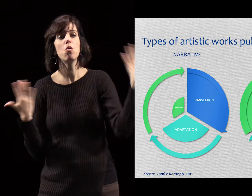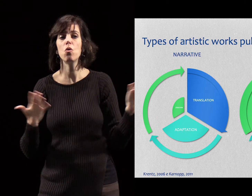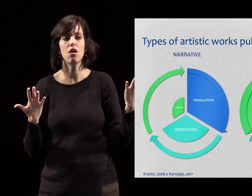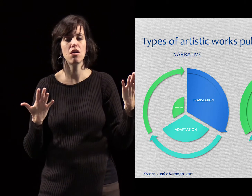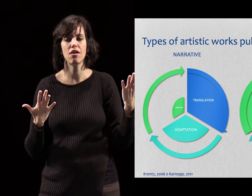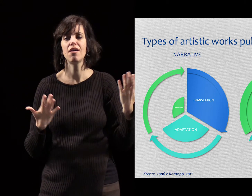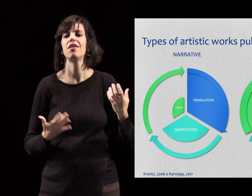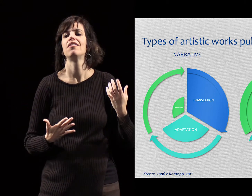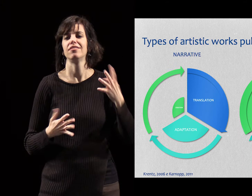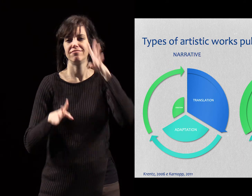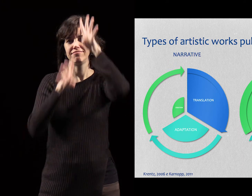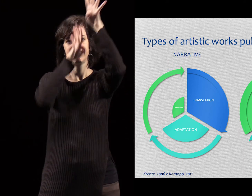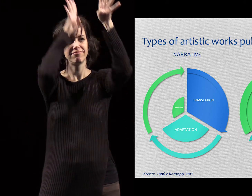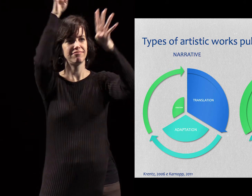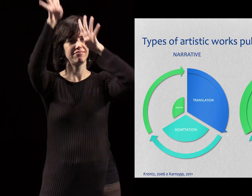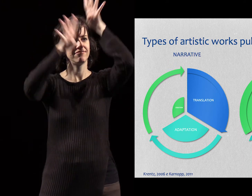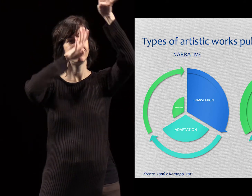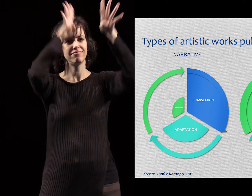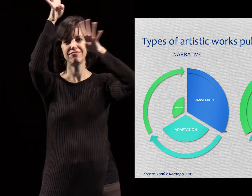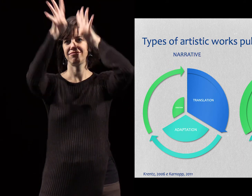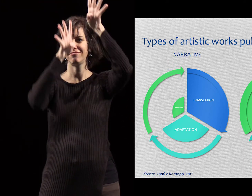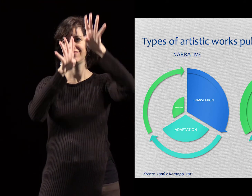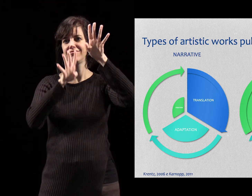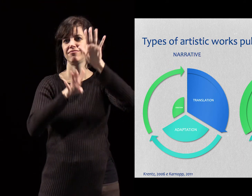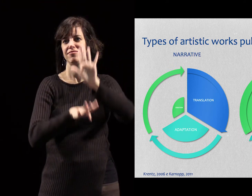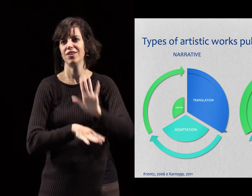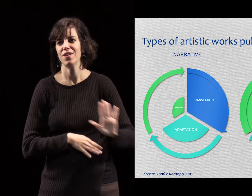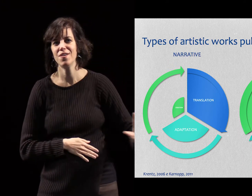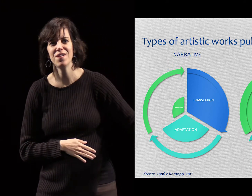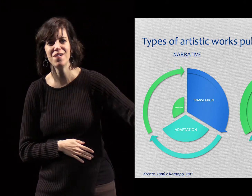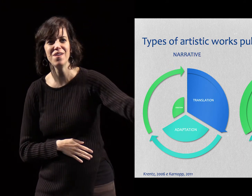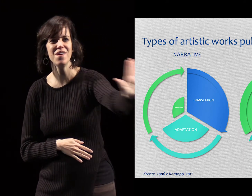With poetry, the primary emphasis is on creation.